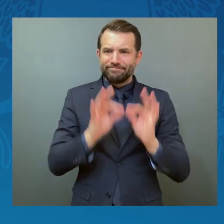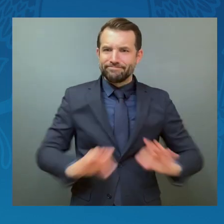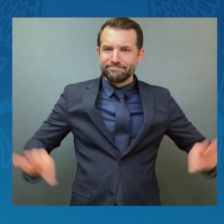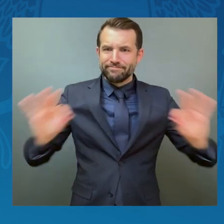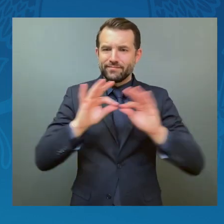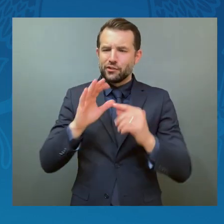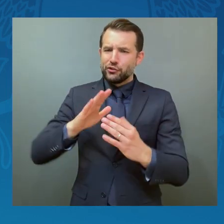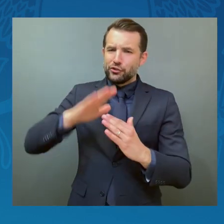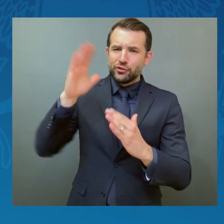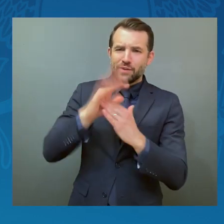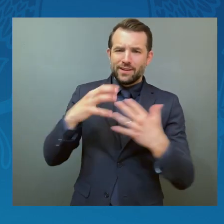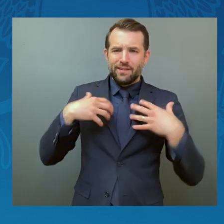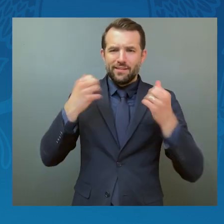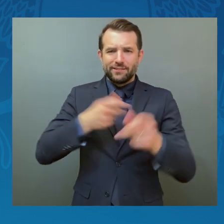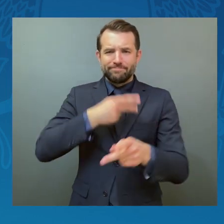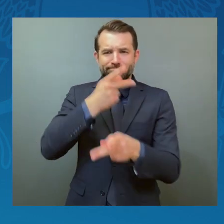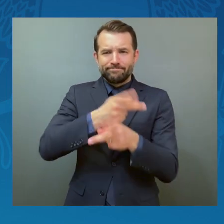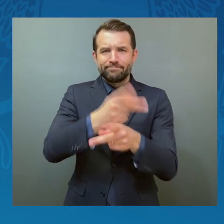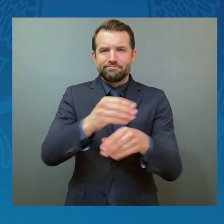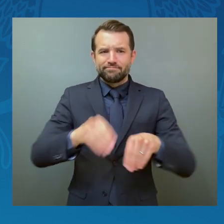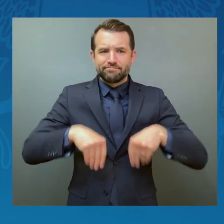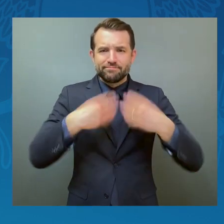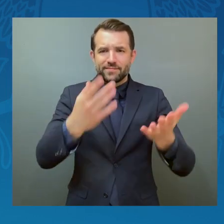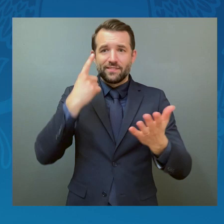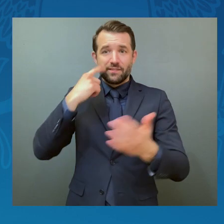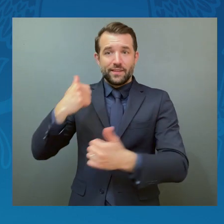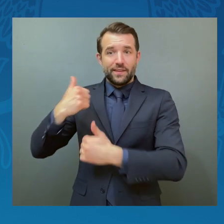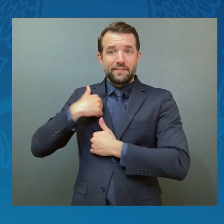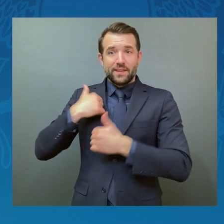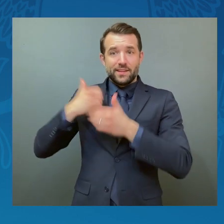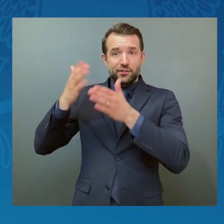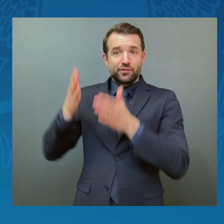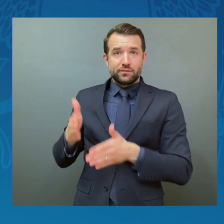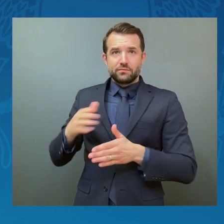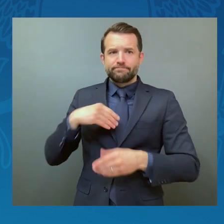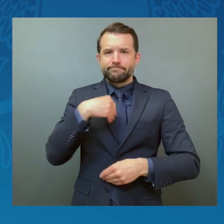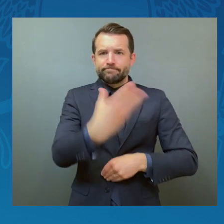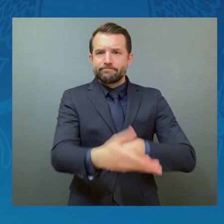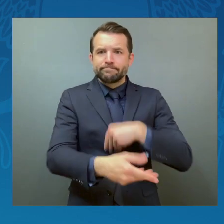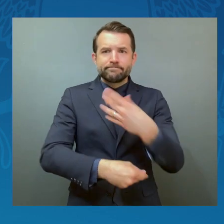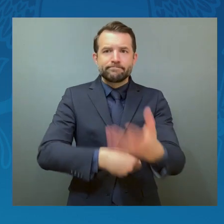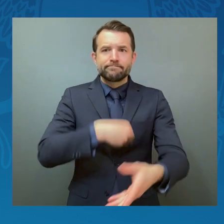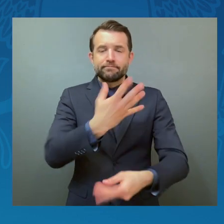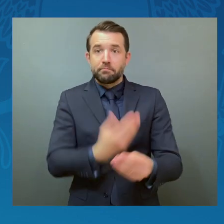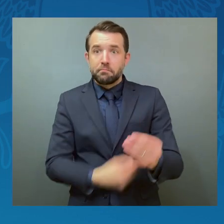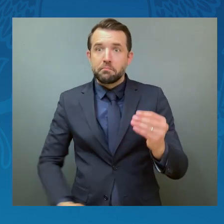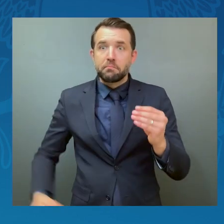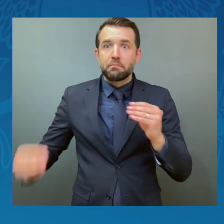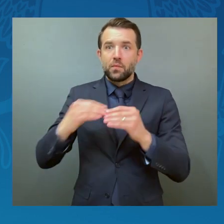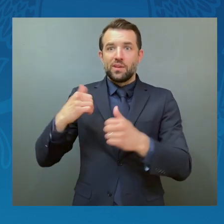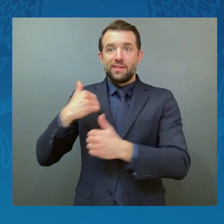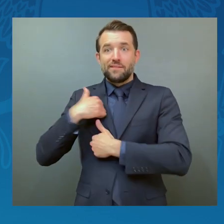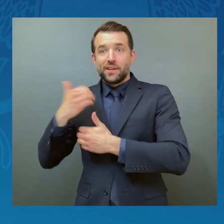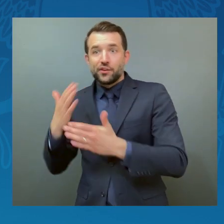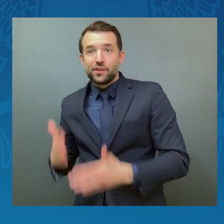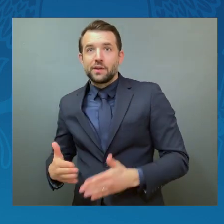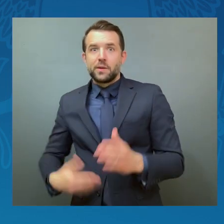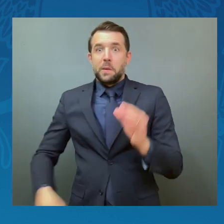We've done that, providing more to more veterans, more care to more veterans than we have ever before.